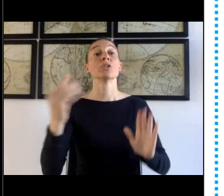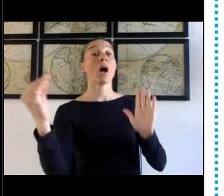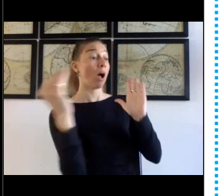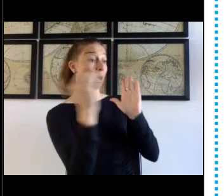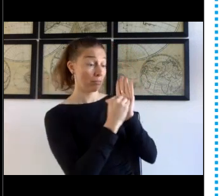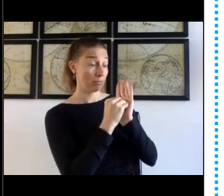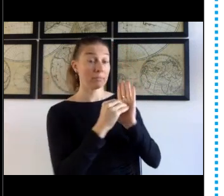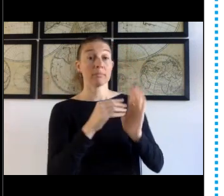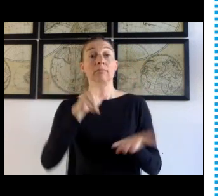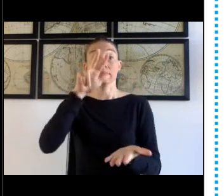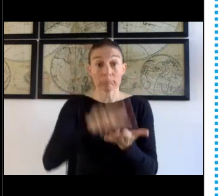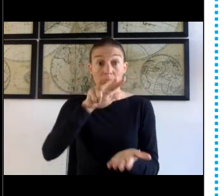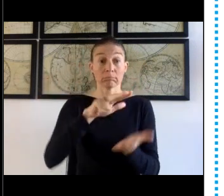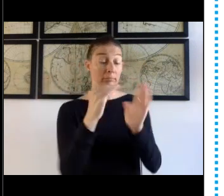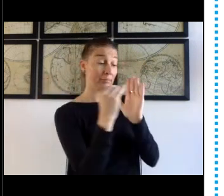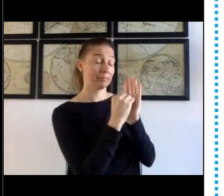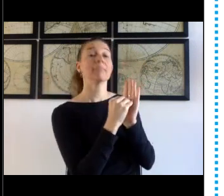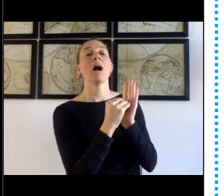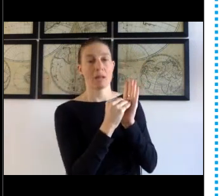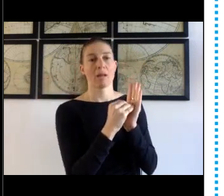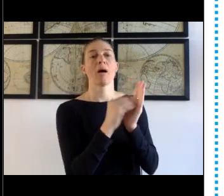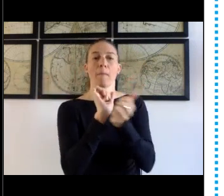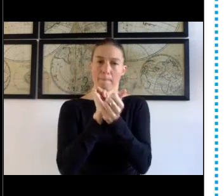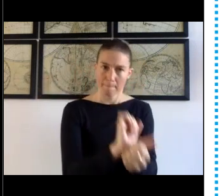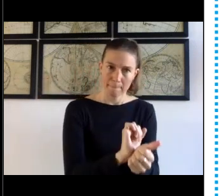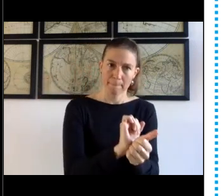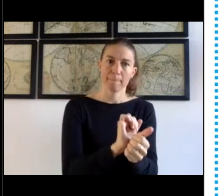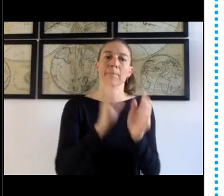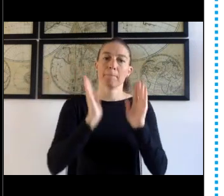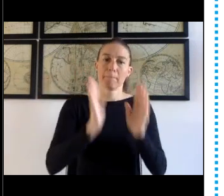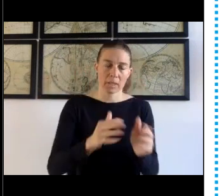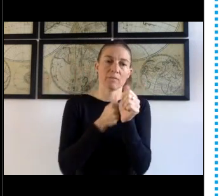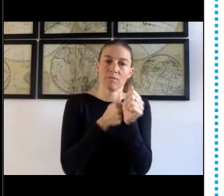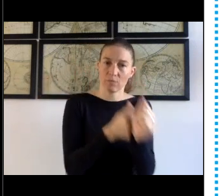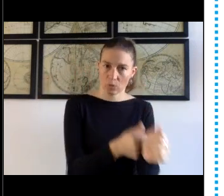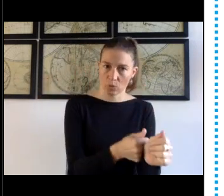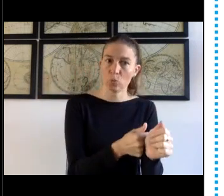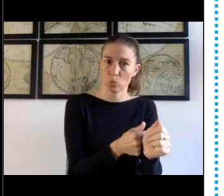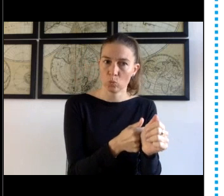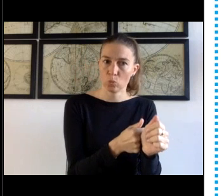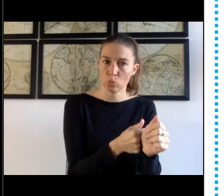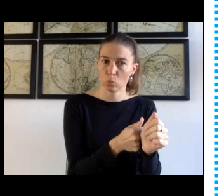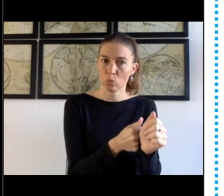and they apply to all of the addressees that the regulation aims to address.